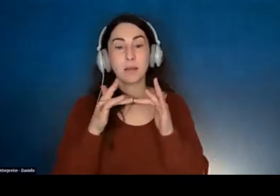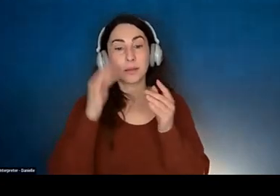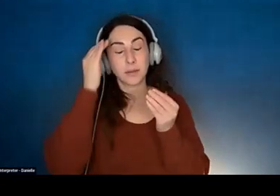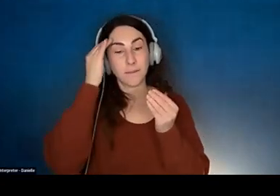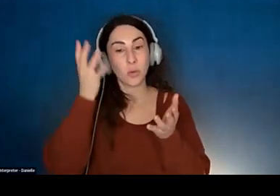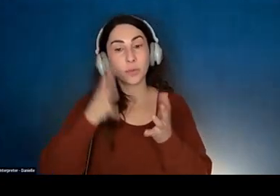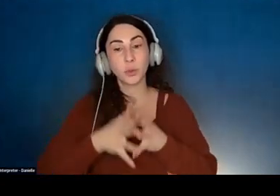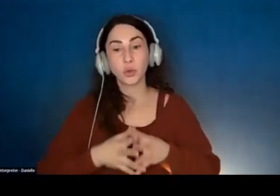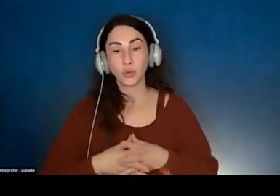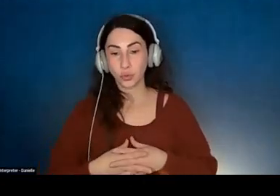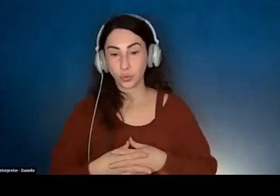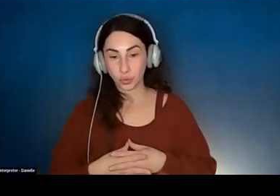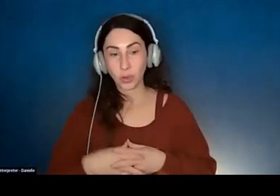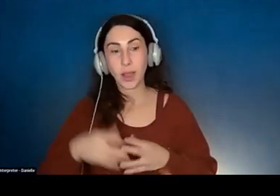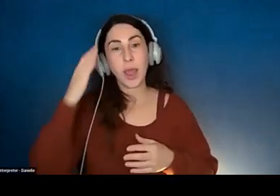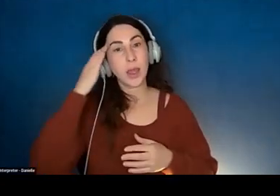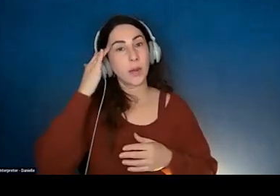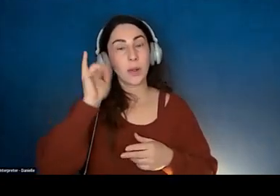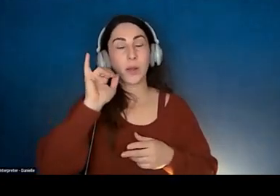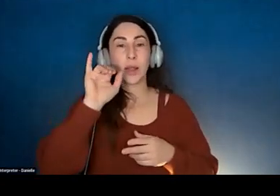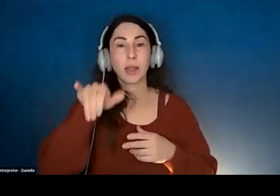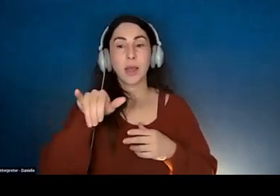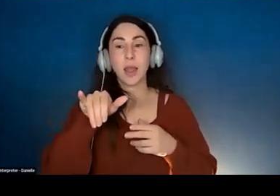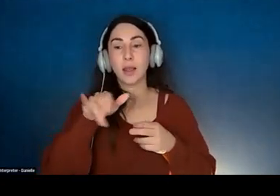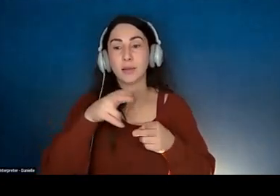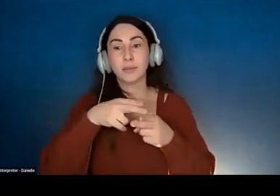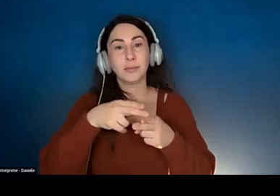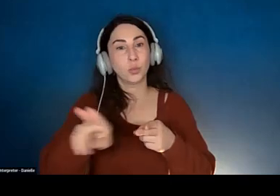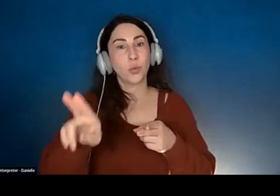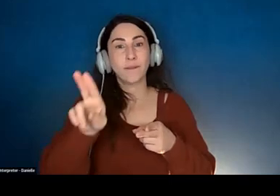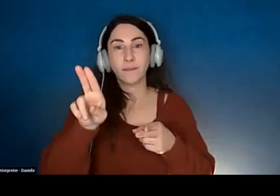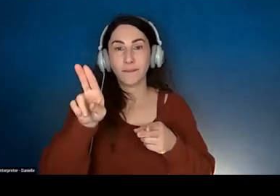know I rapidly went through this, and I'm sure states